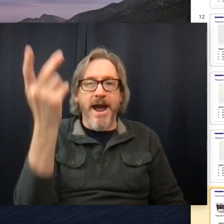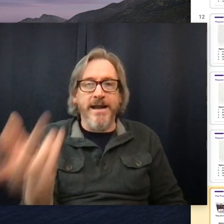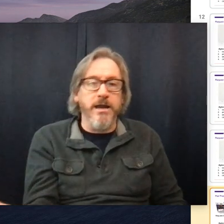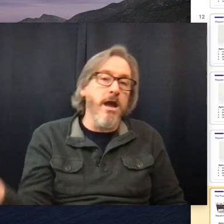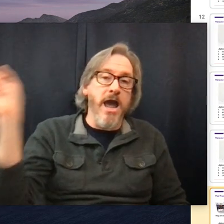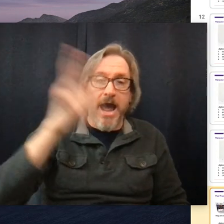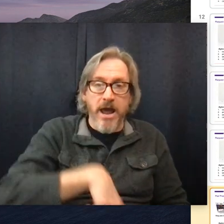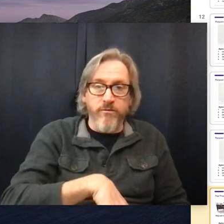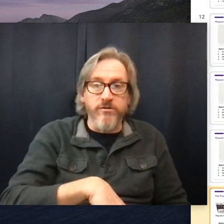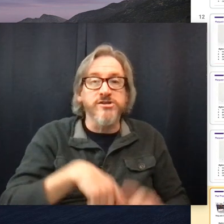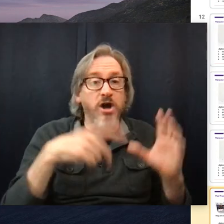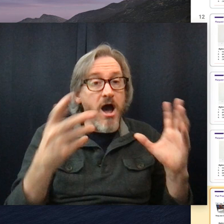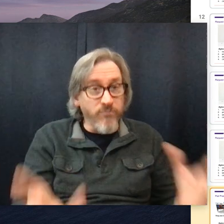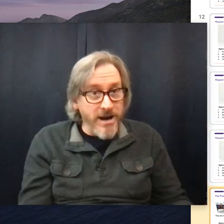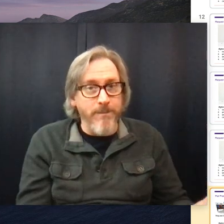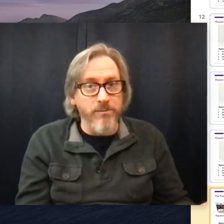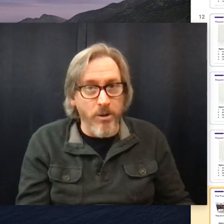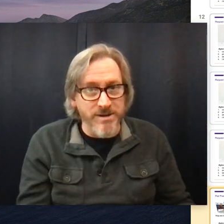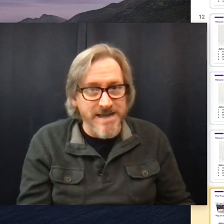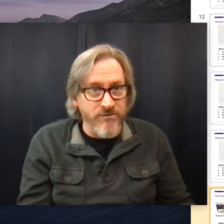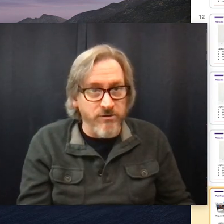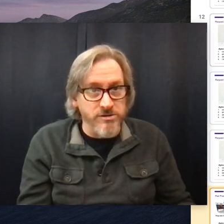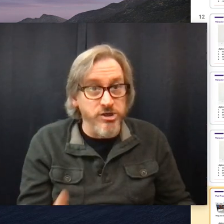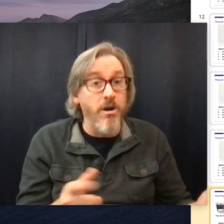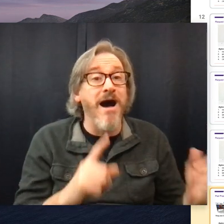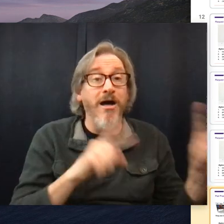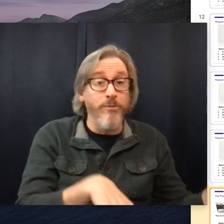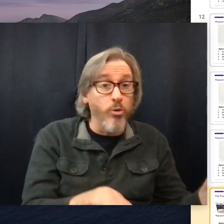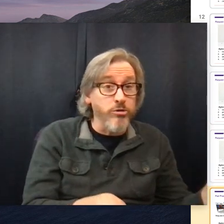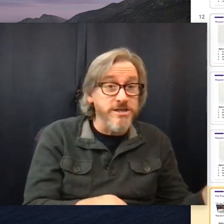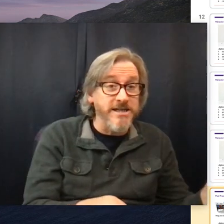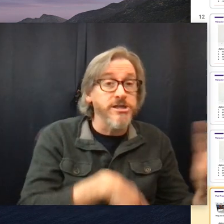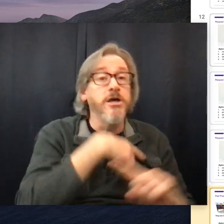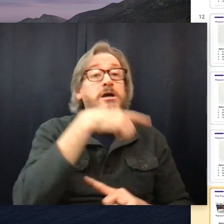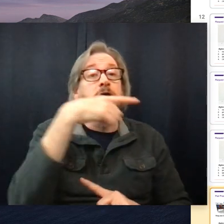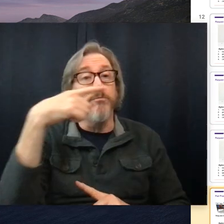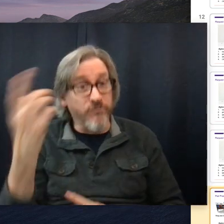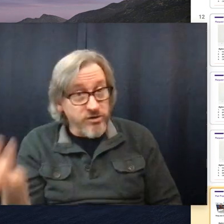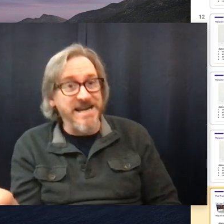back and reverse of what happen what must happen first so I'll help you order tickets but first I